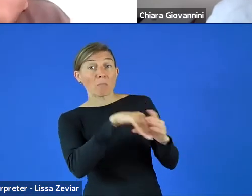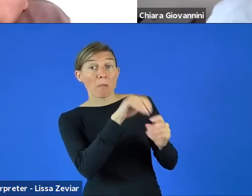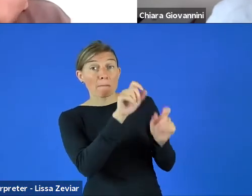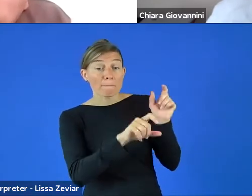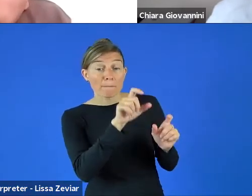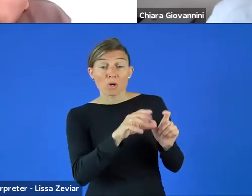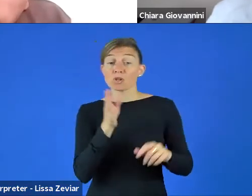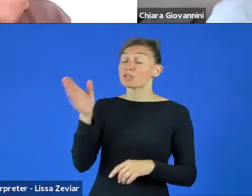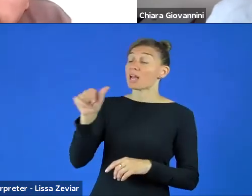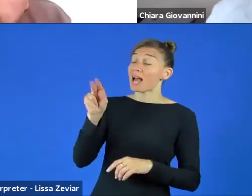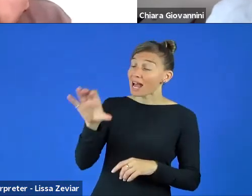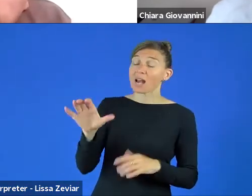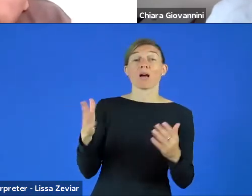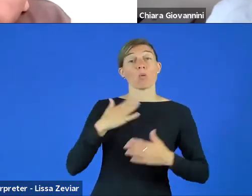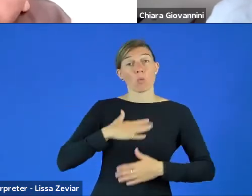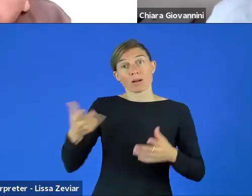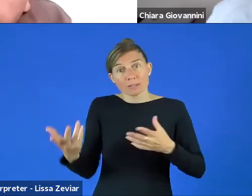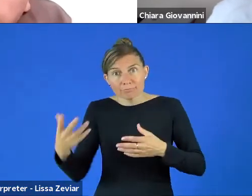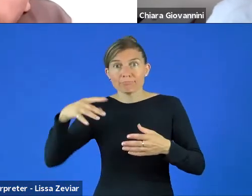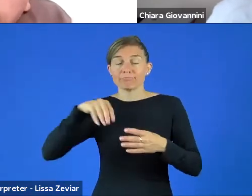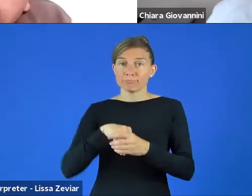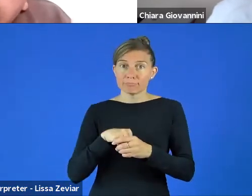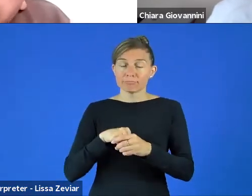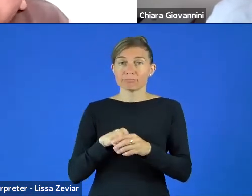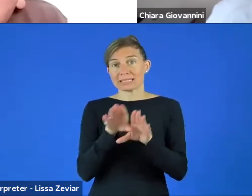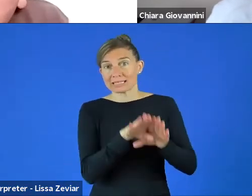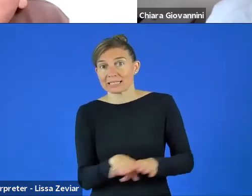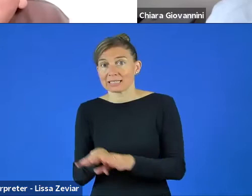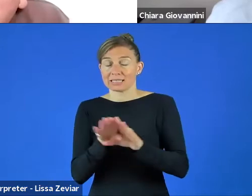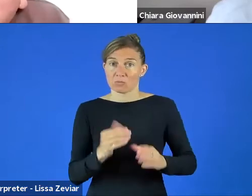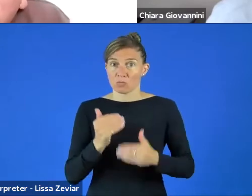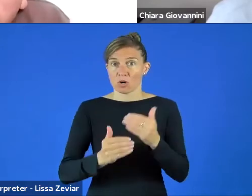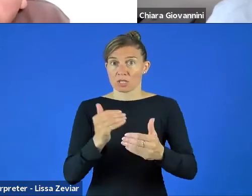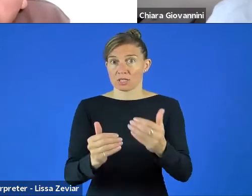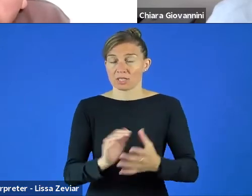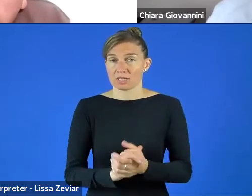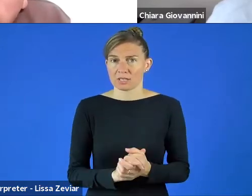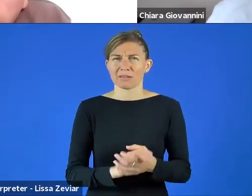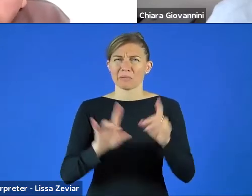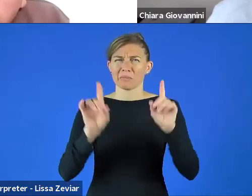to be involved in the process of standardisation but since the processes are not very clear,